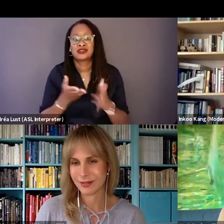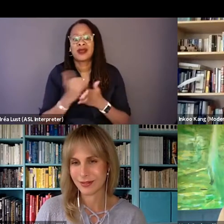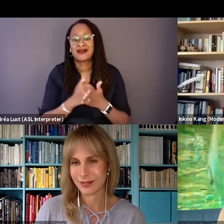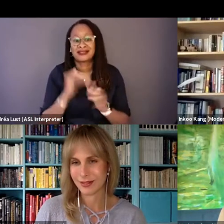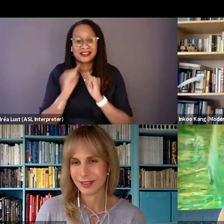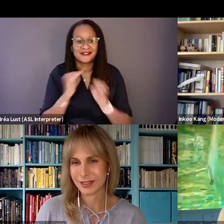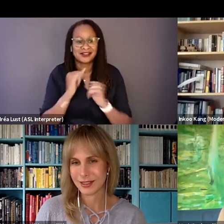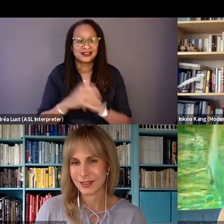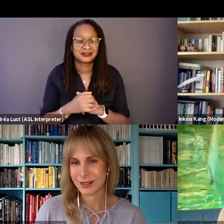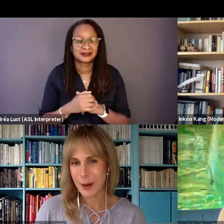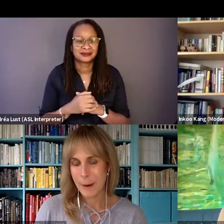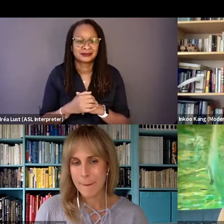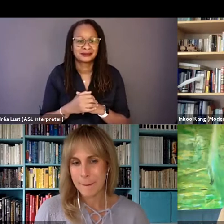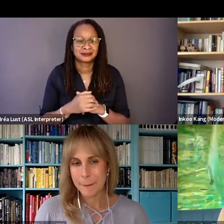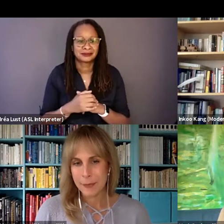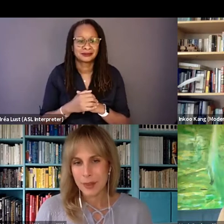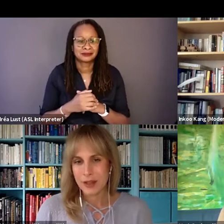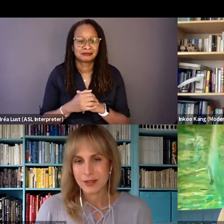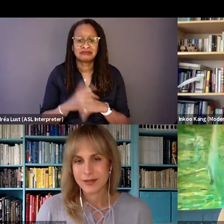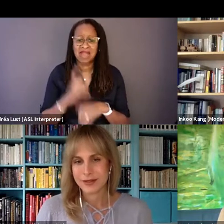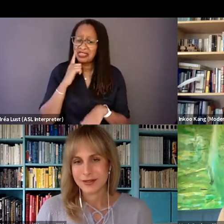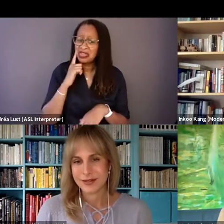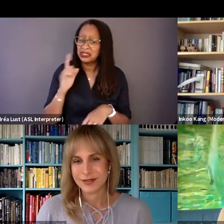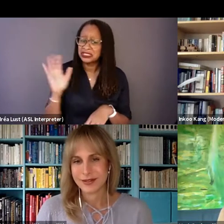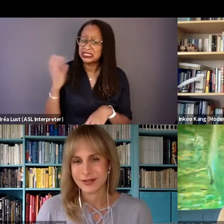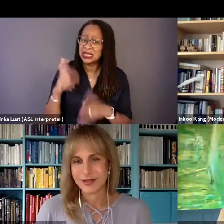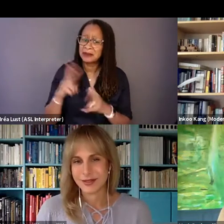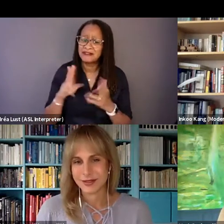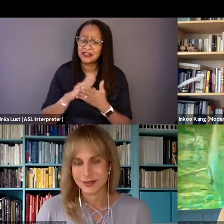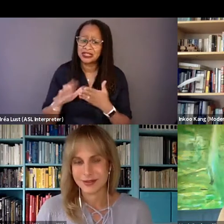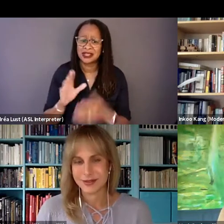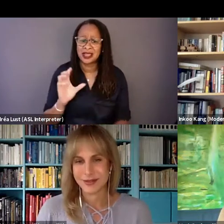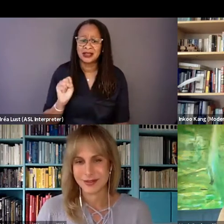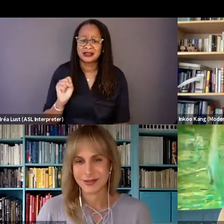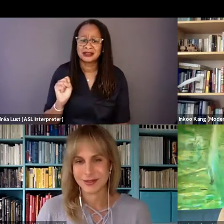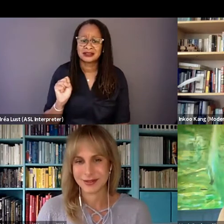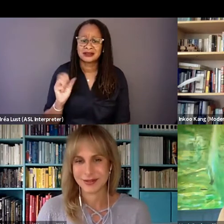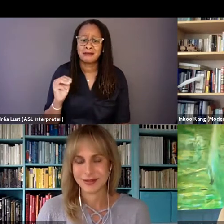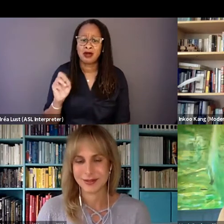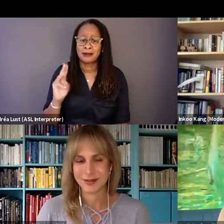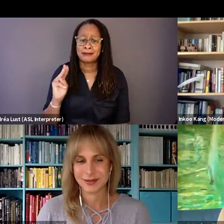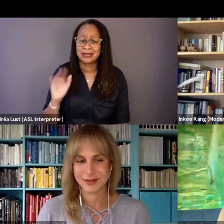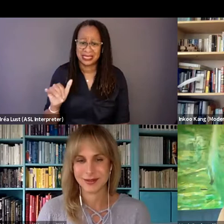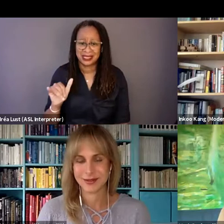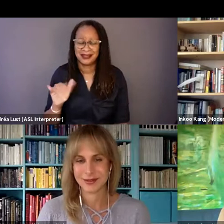I think he came across as pretty cordial. That kind of smarmy, oh, you can't ruffle my feathers sort of thing.